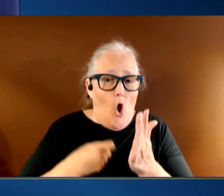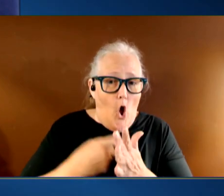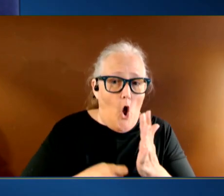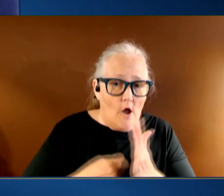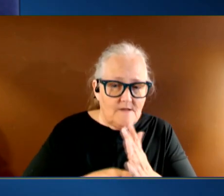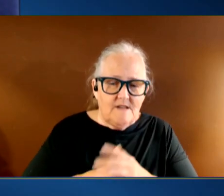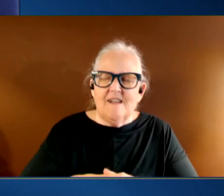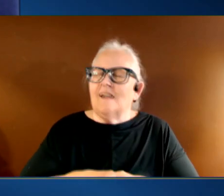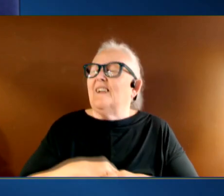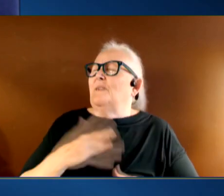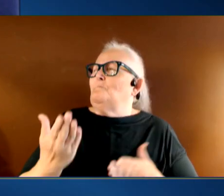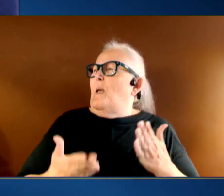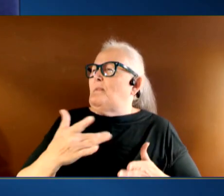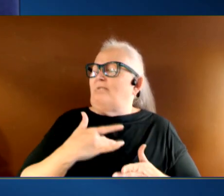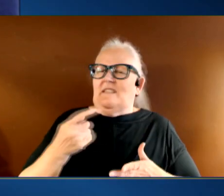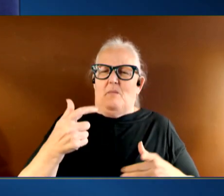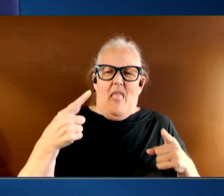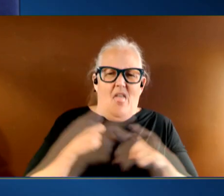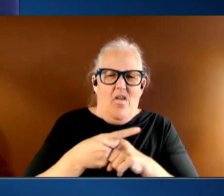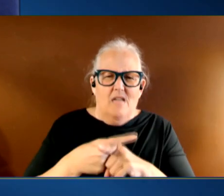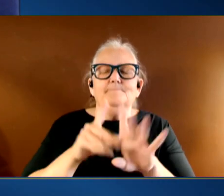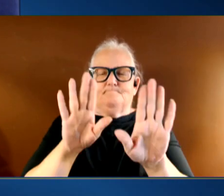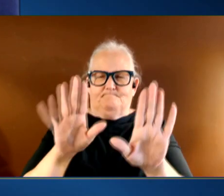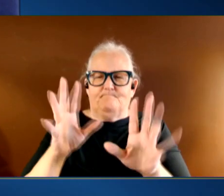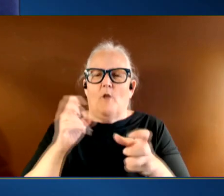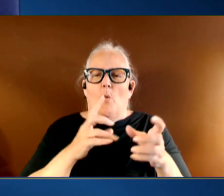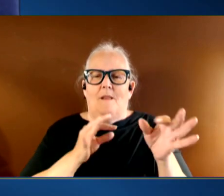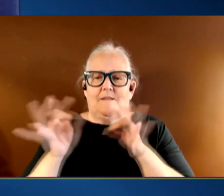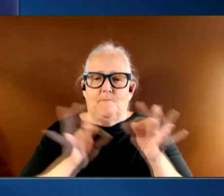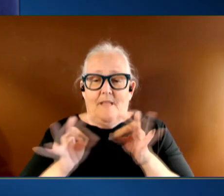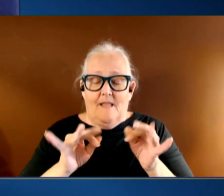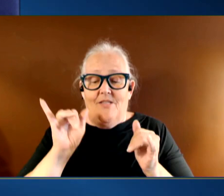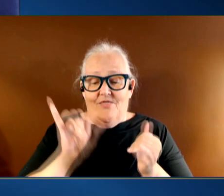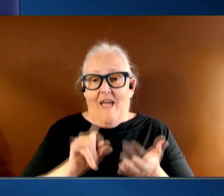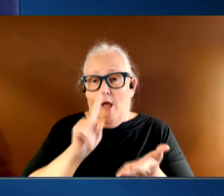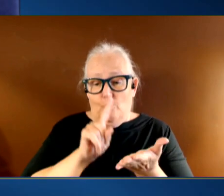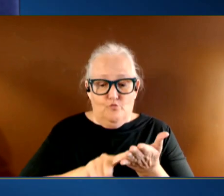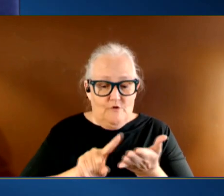but I want to explain this. Because of that research, the first pass at the price of the gene